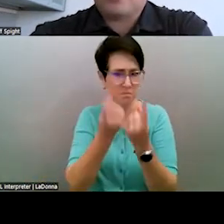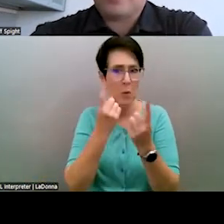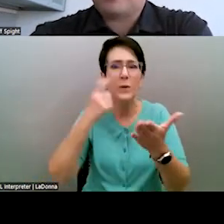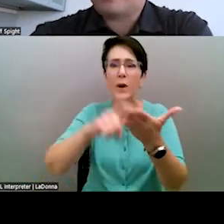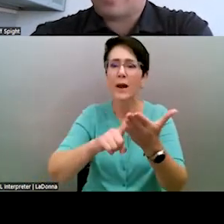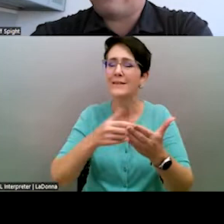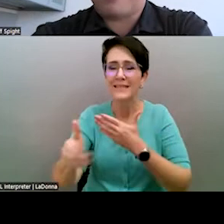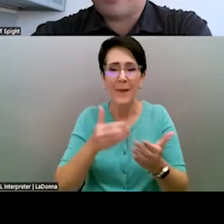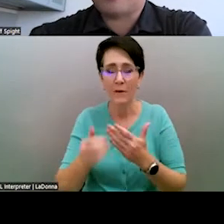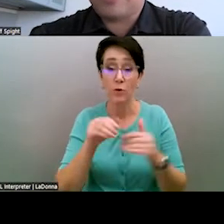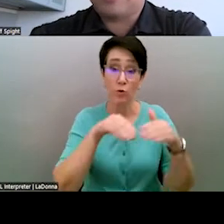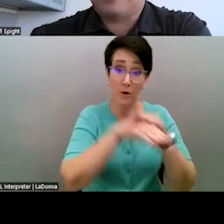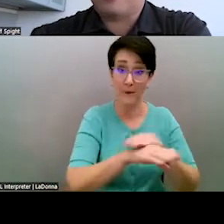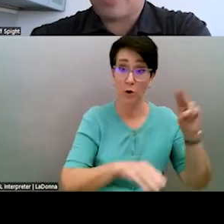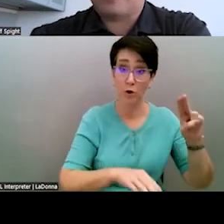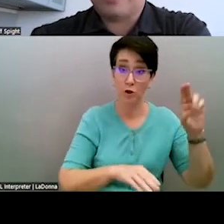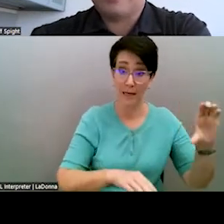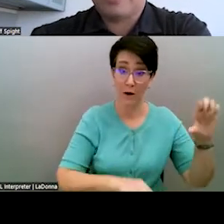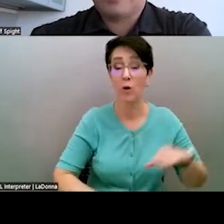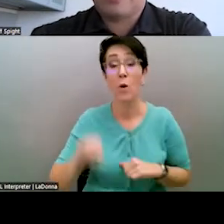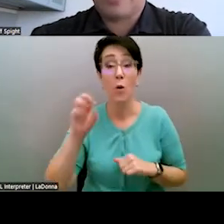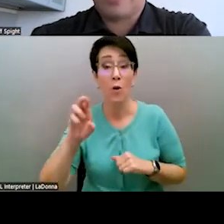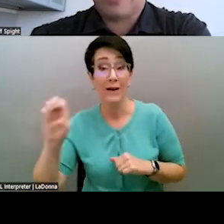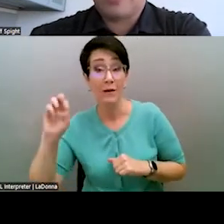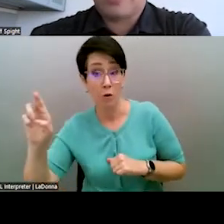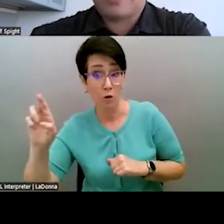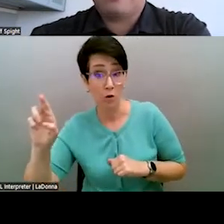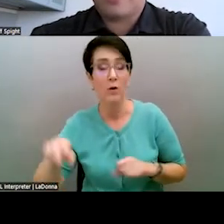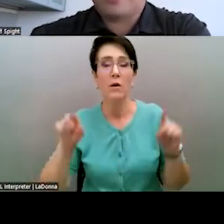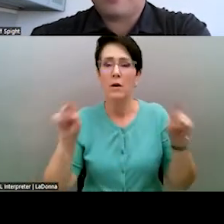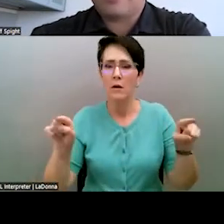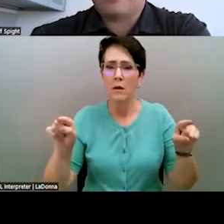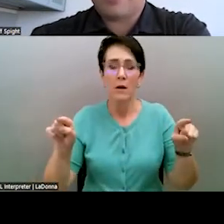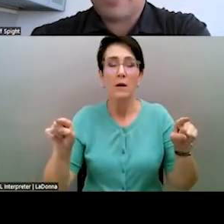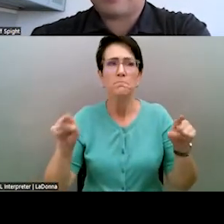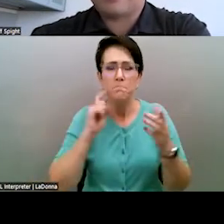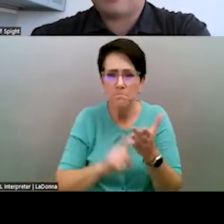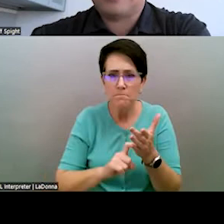WE KNOW THAT A LOT OF OUR PATIENTS NEED A LITTLE MORE HELP. RIGHT. THEY NEED TO BE CONNECTED TO